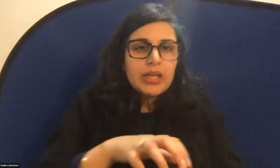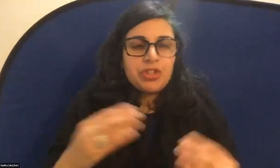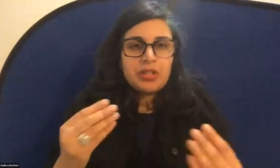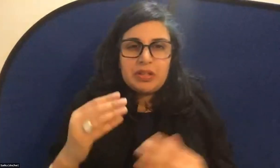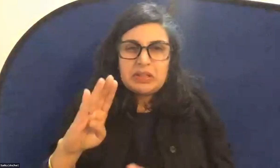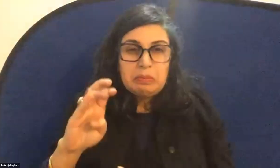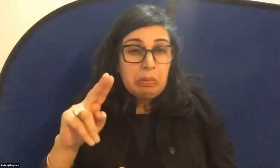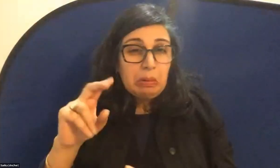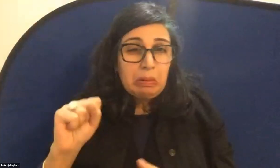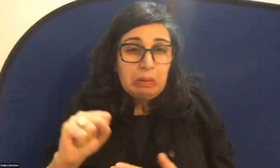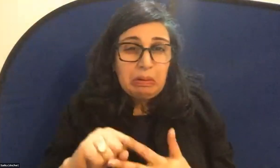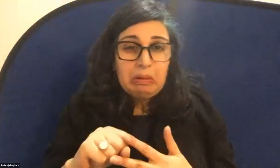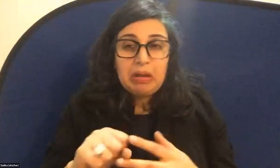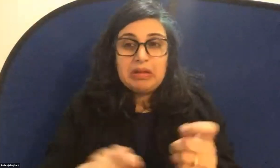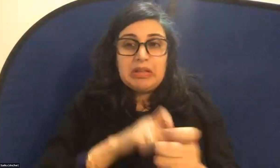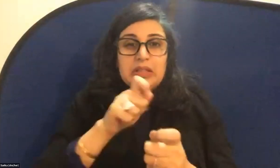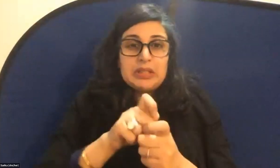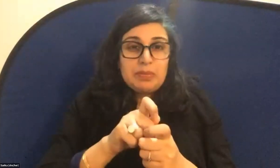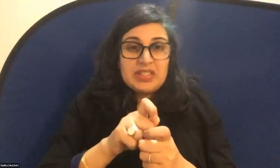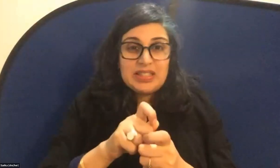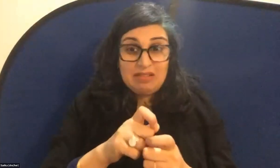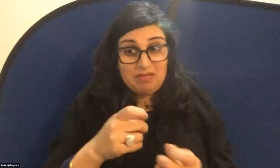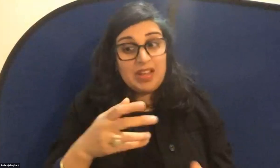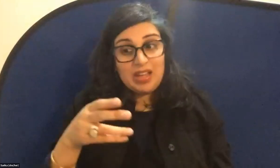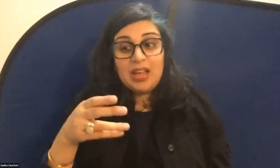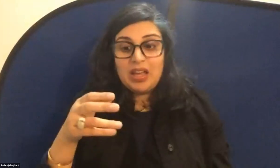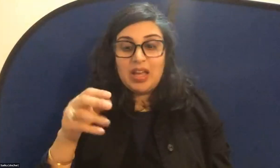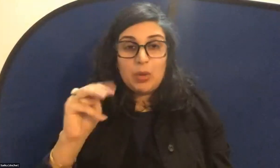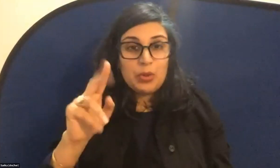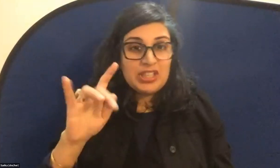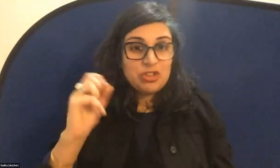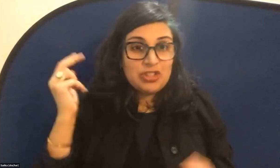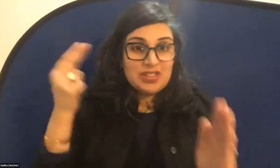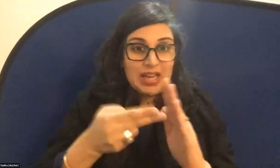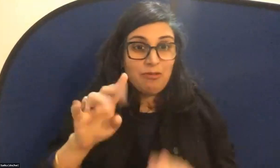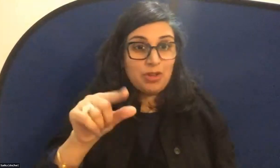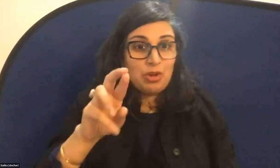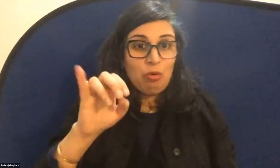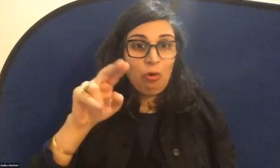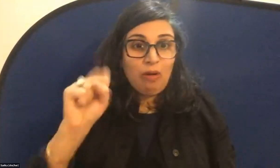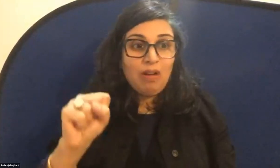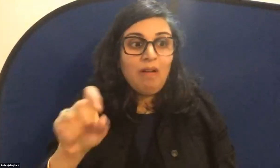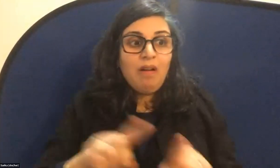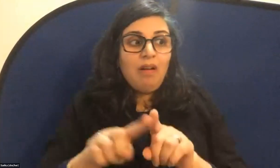abrasions, a couple broken bones, chemical rashes, burns,